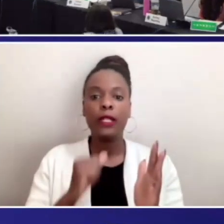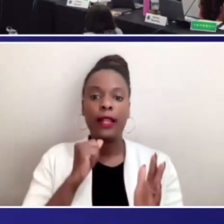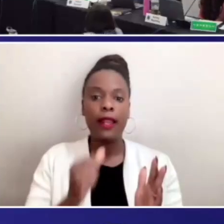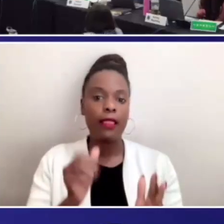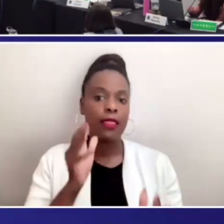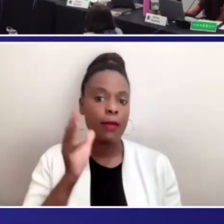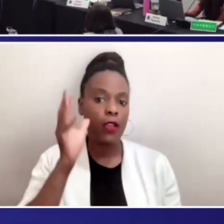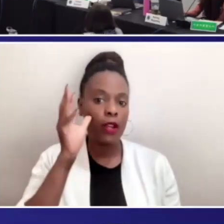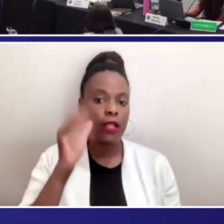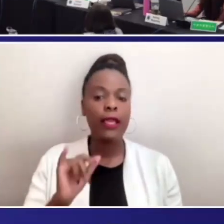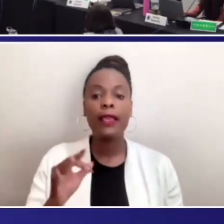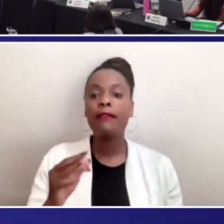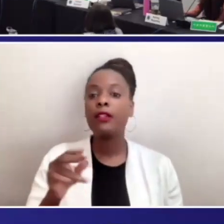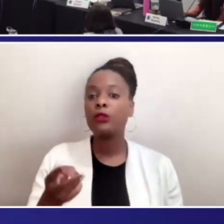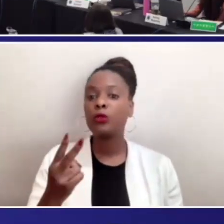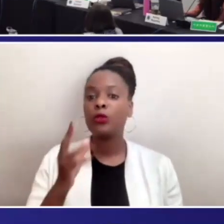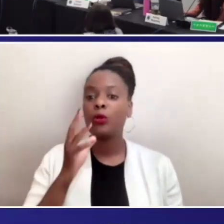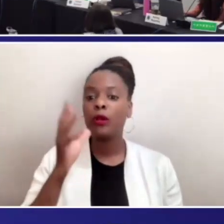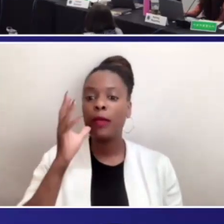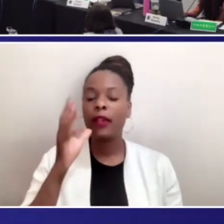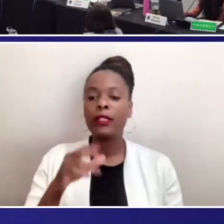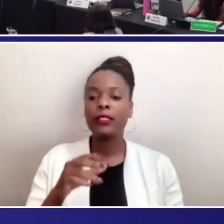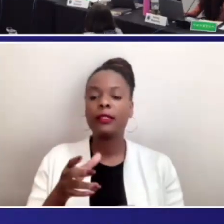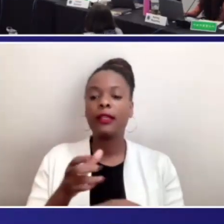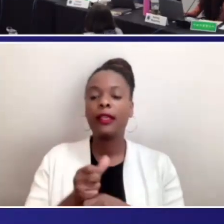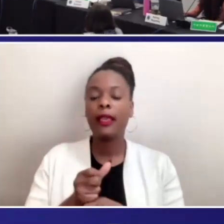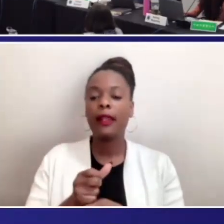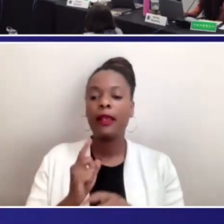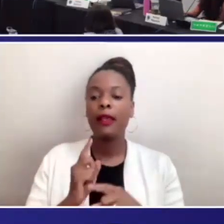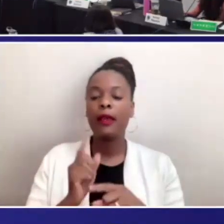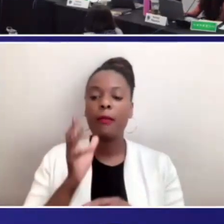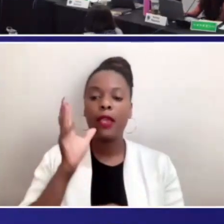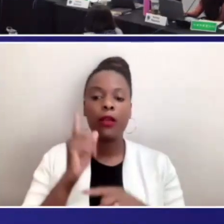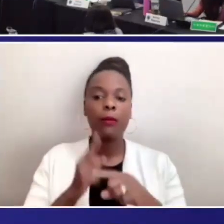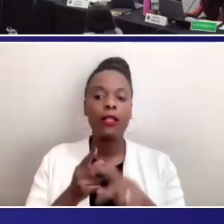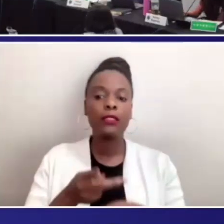If two parents take out a Parent PLUS Loan, is the $65,000 limit for that dependent